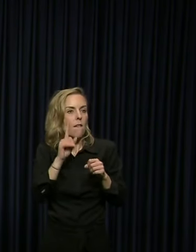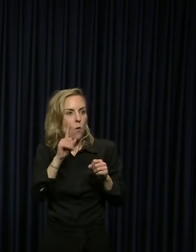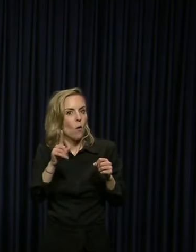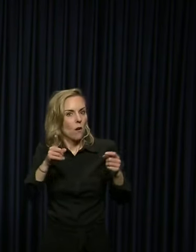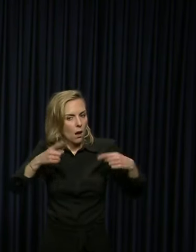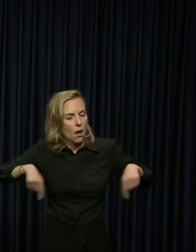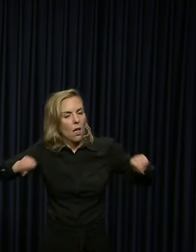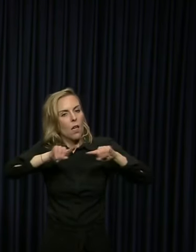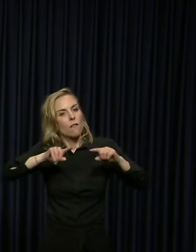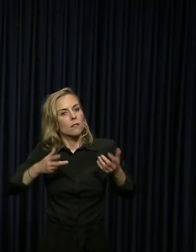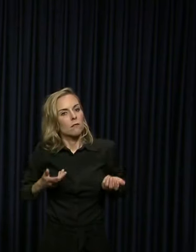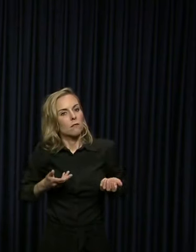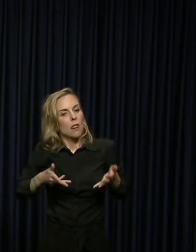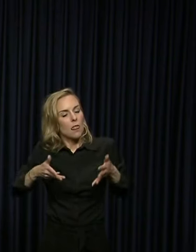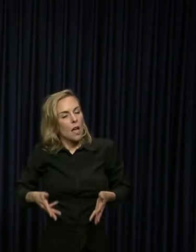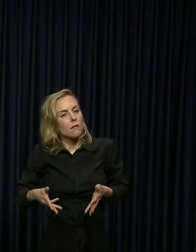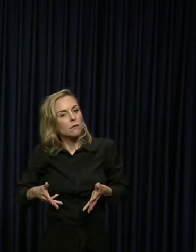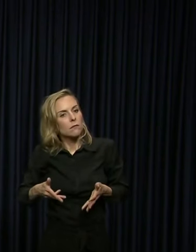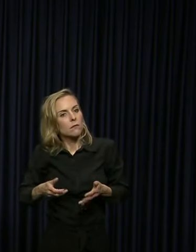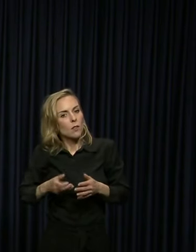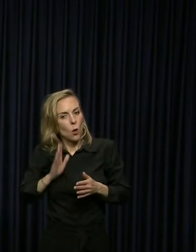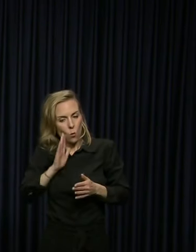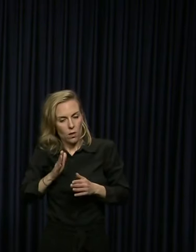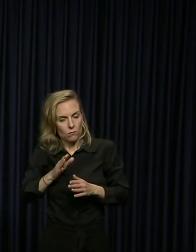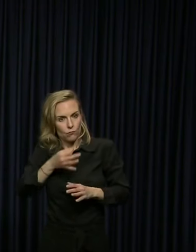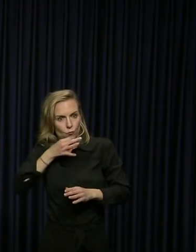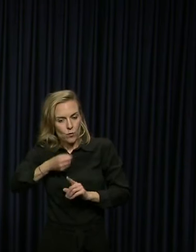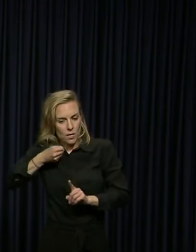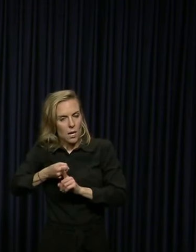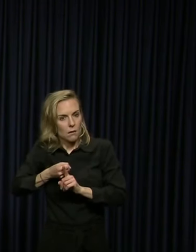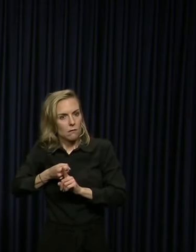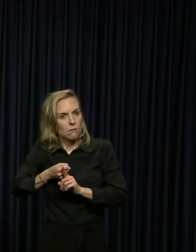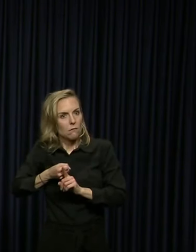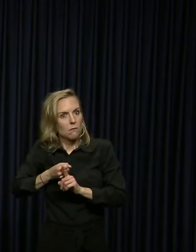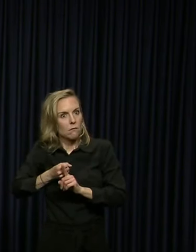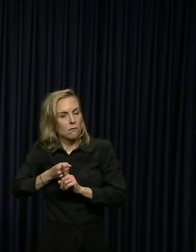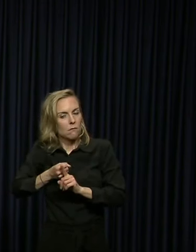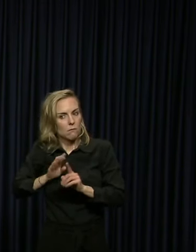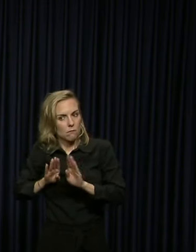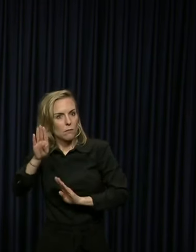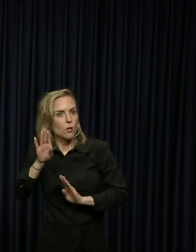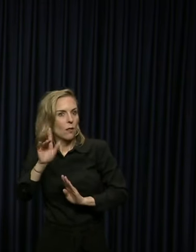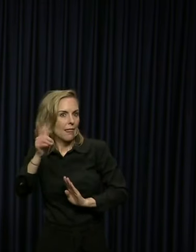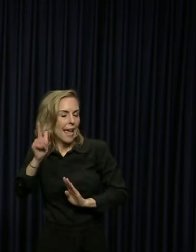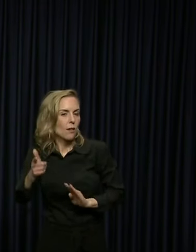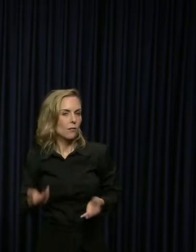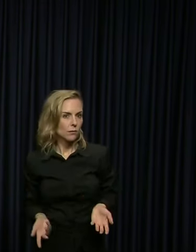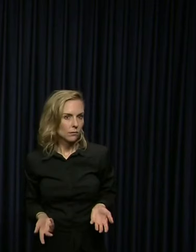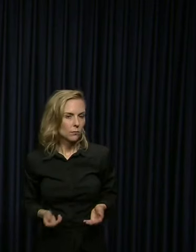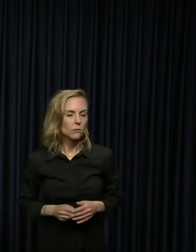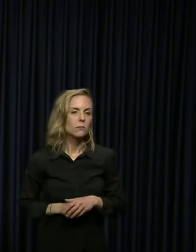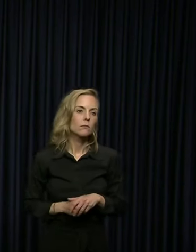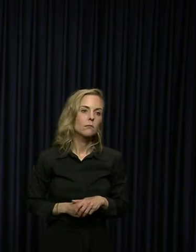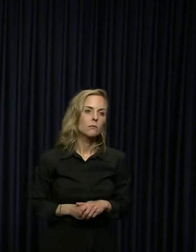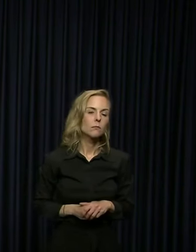THING. IT'S HOW WE ULTIMATELY EXPAND